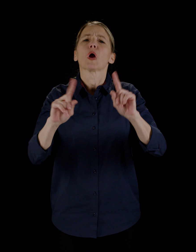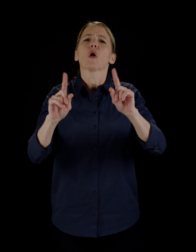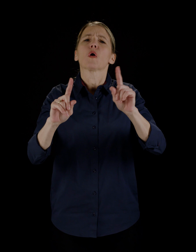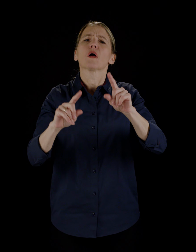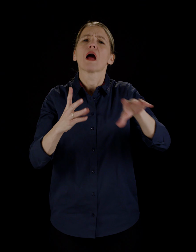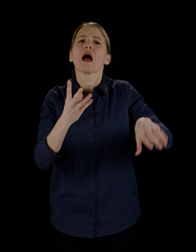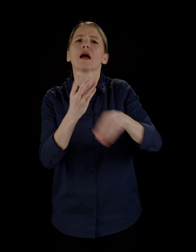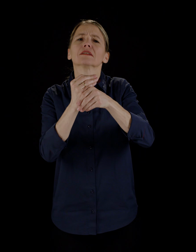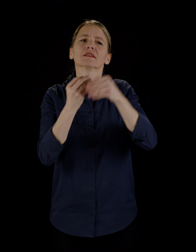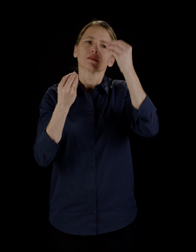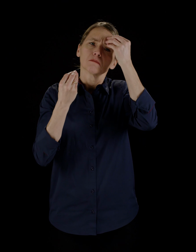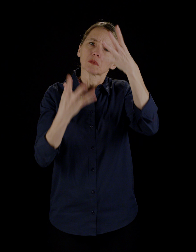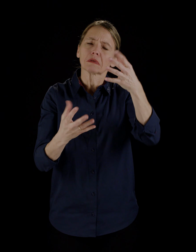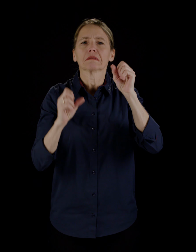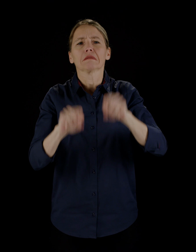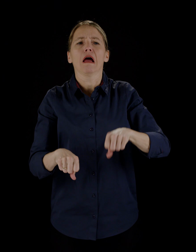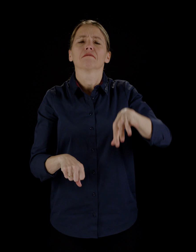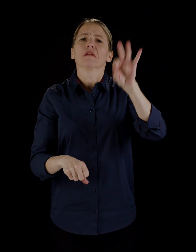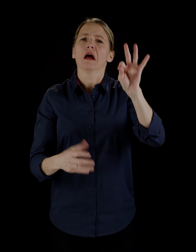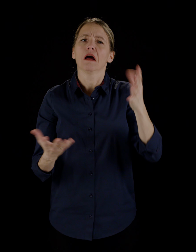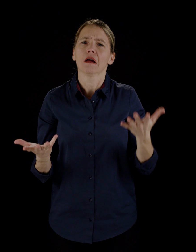Where can additional information be found?